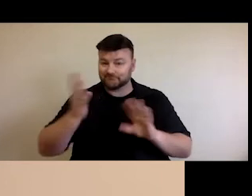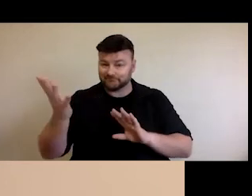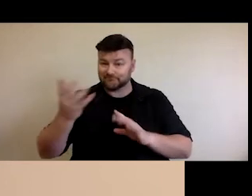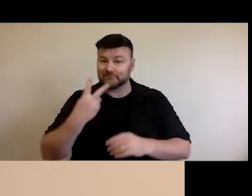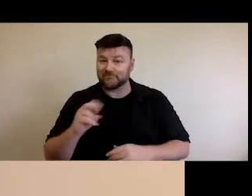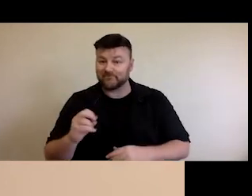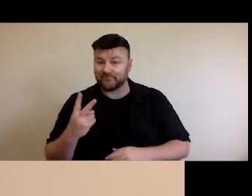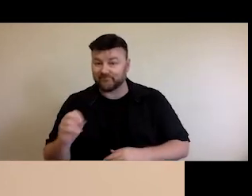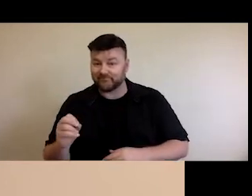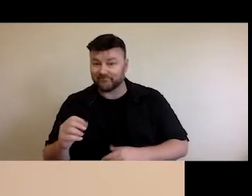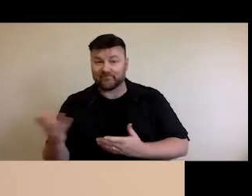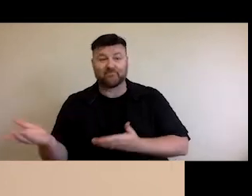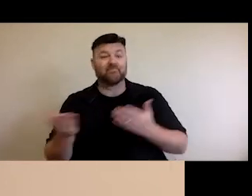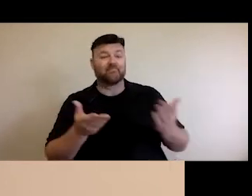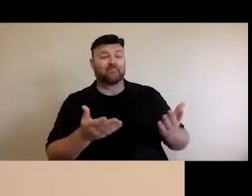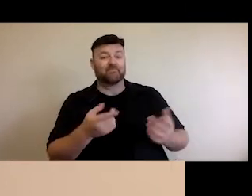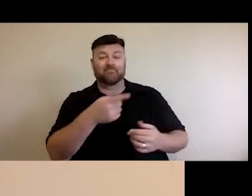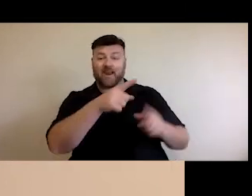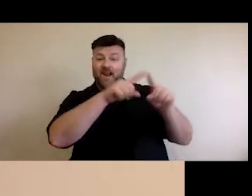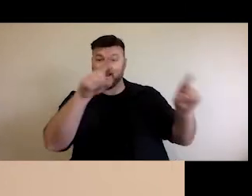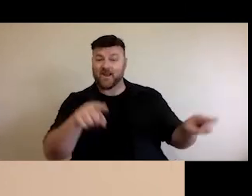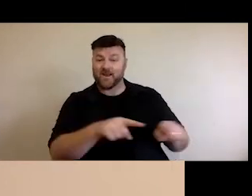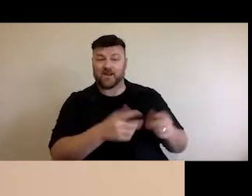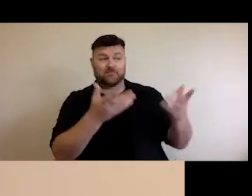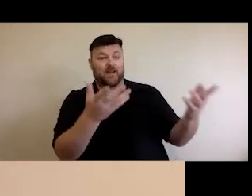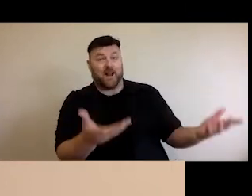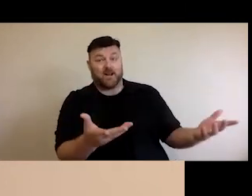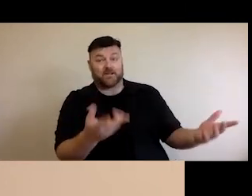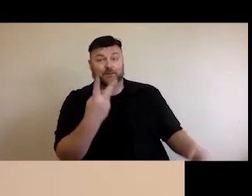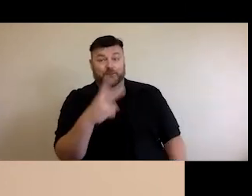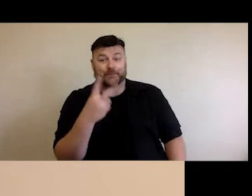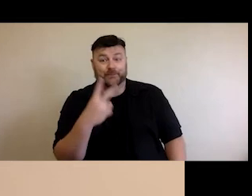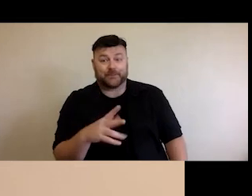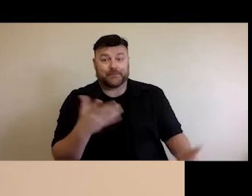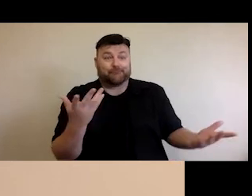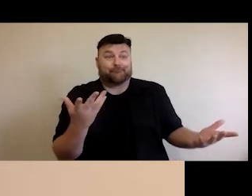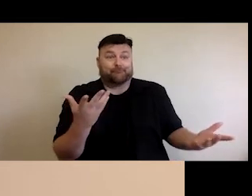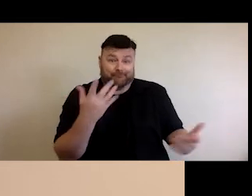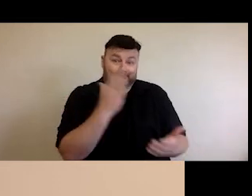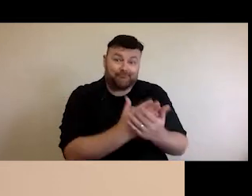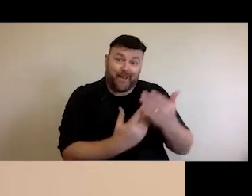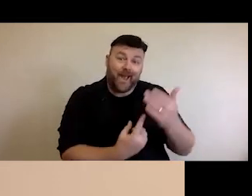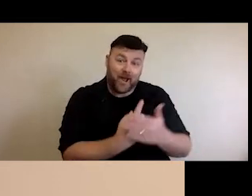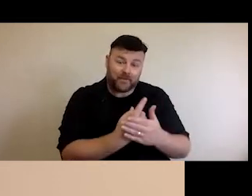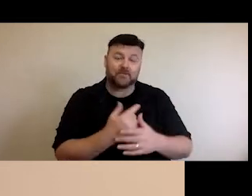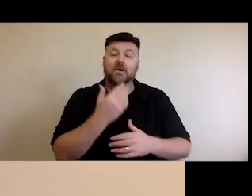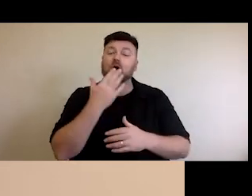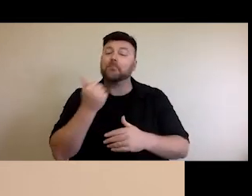2020 happened." And I'm going to move into a little bit of content. And I hope that you feel free to use the chat box. Frances is